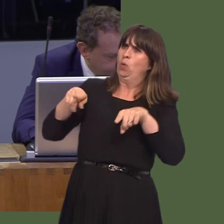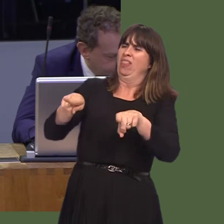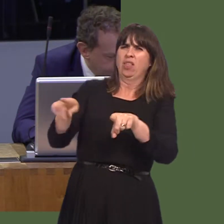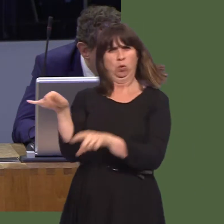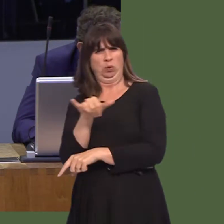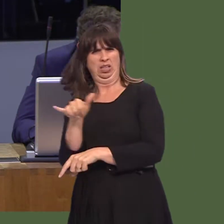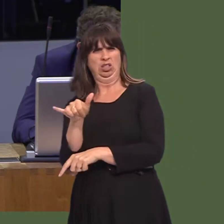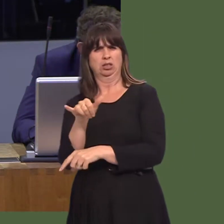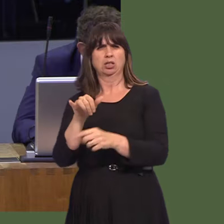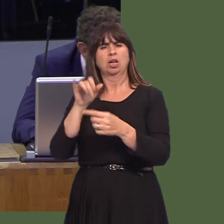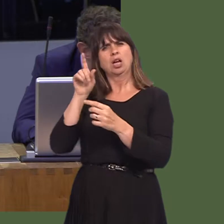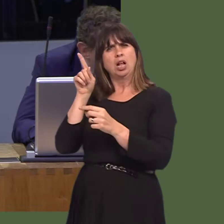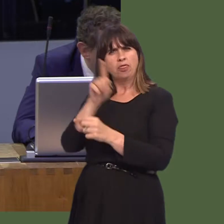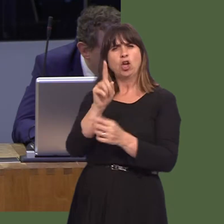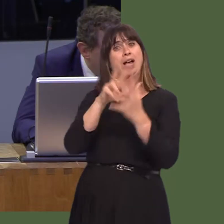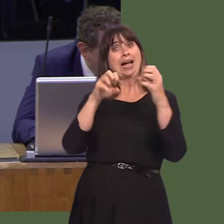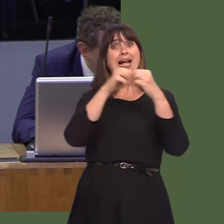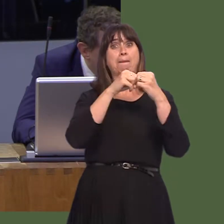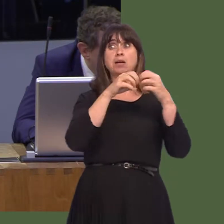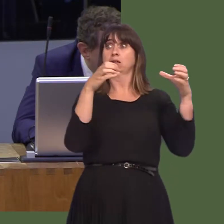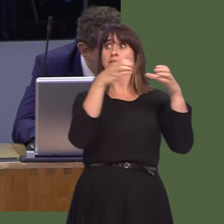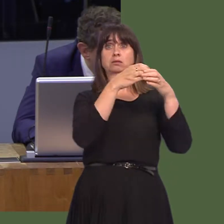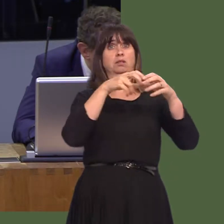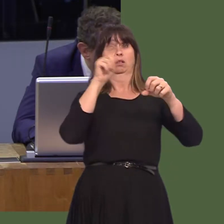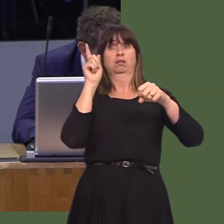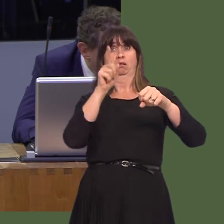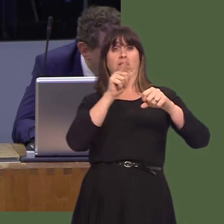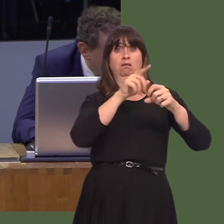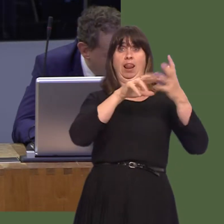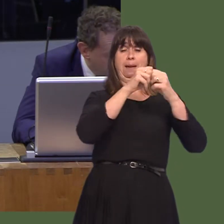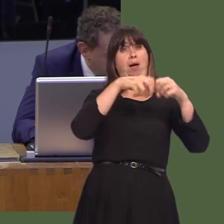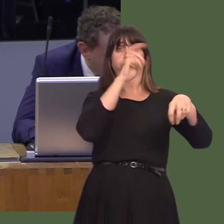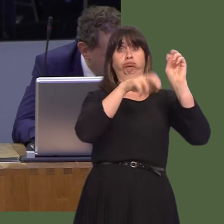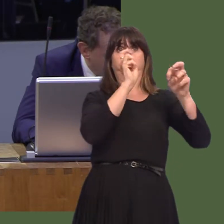The shadow Cabinet has more resignations than appointments, and the shadow Brexit Secretary